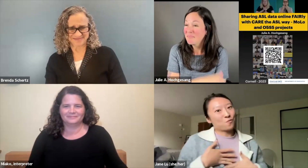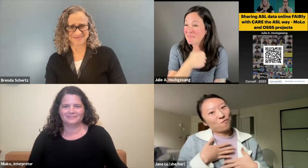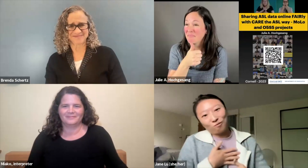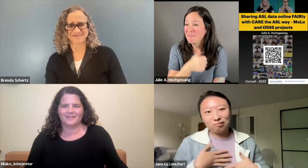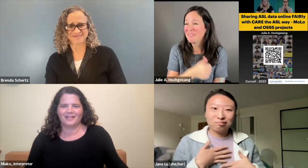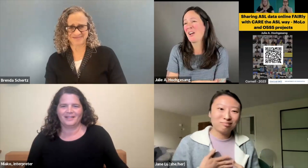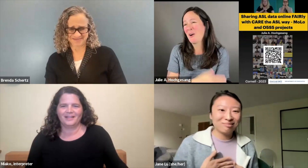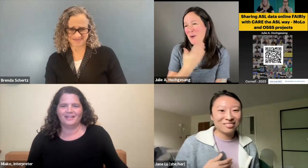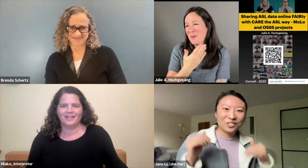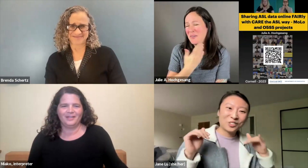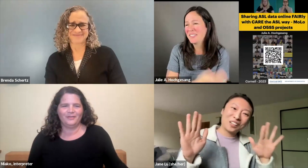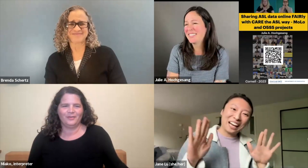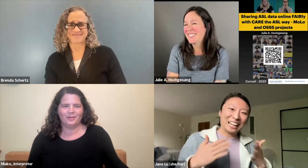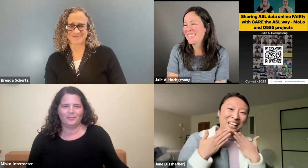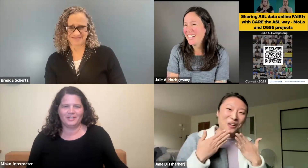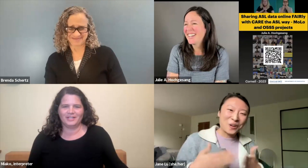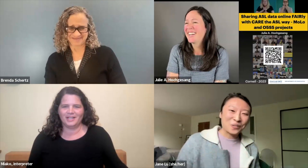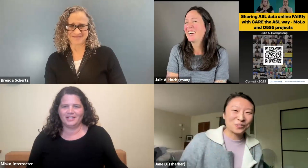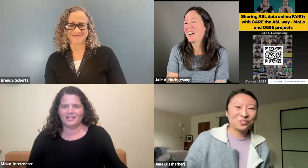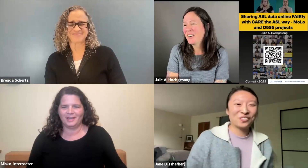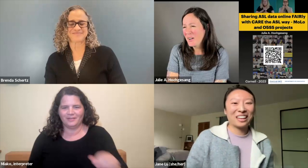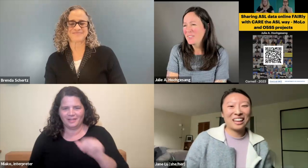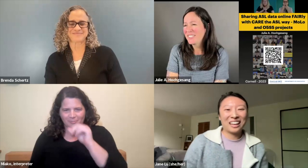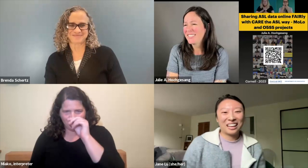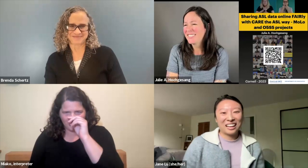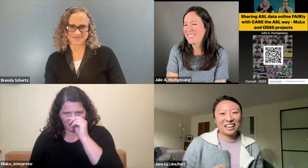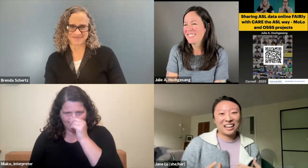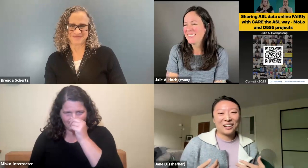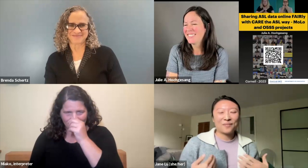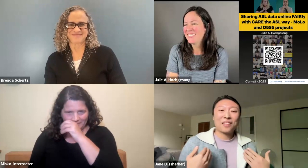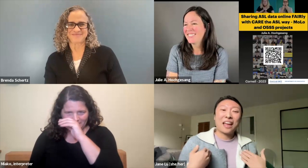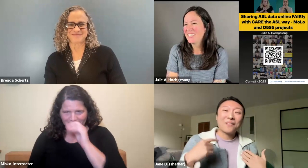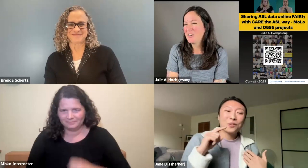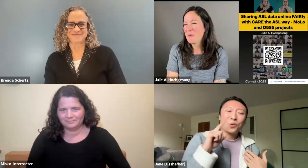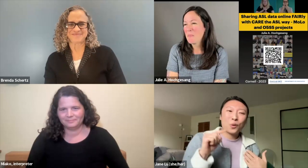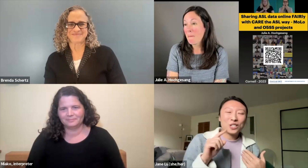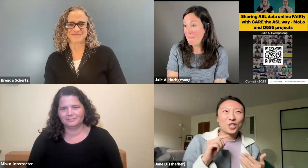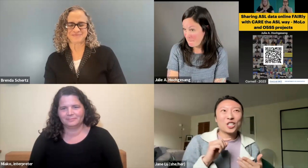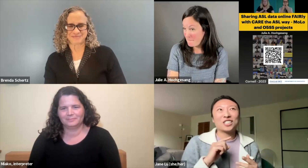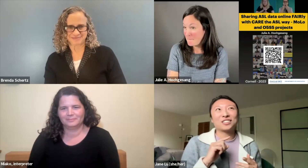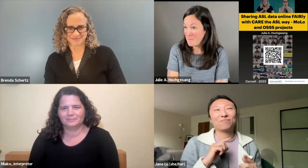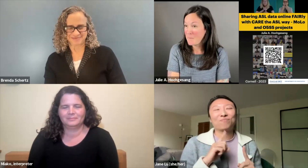Thank you for your presentation I really appreciated